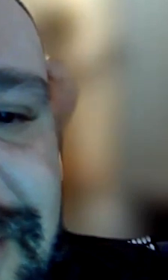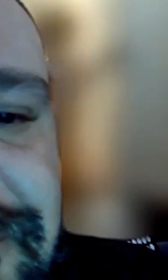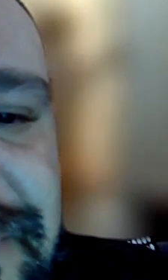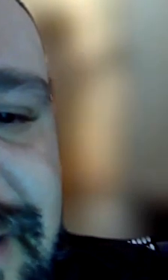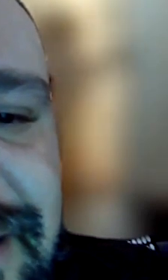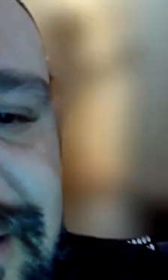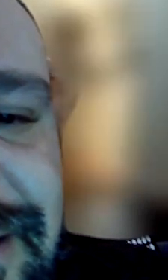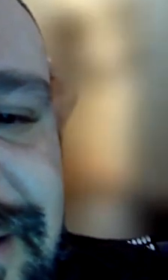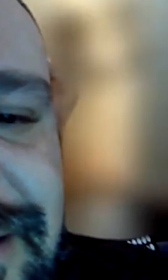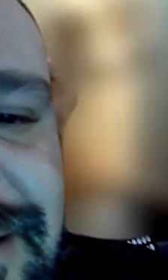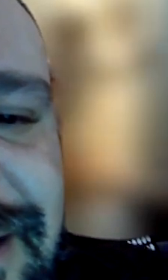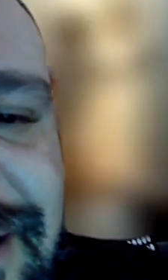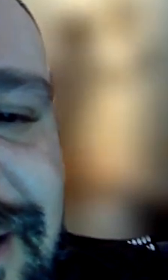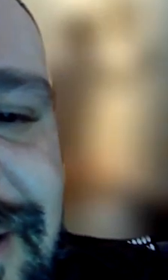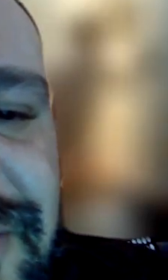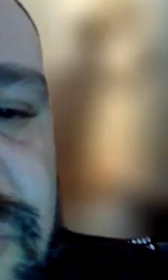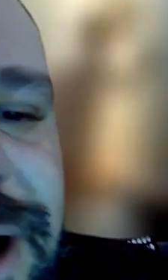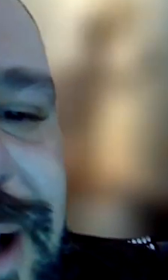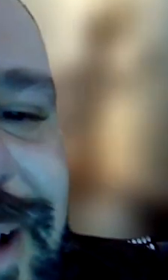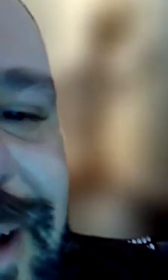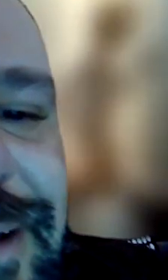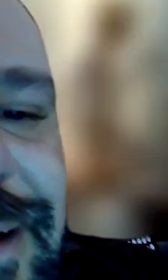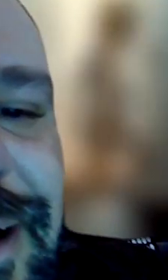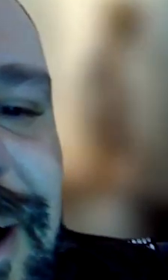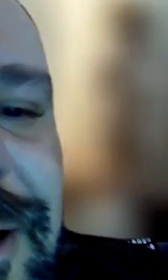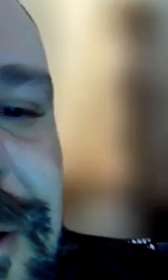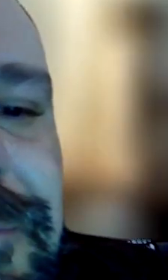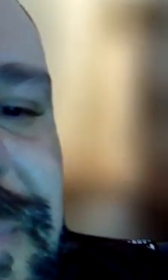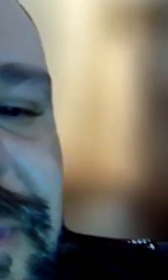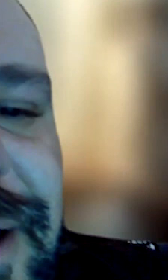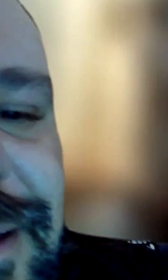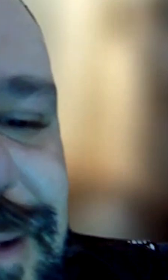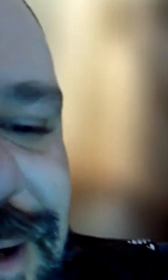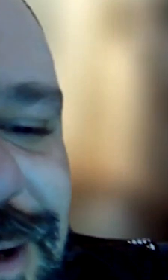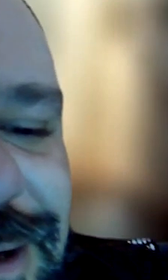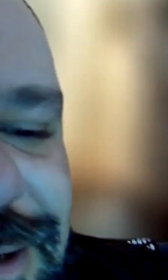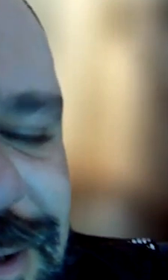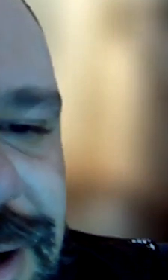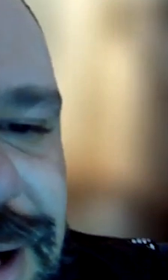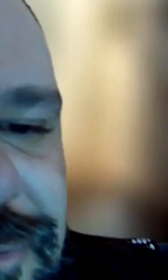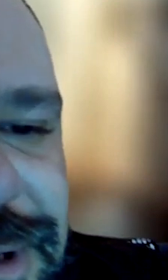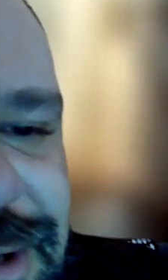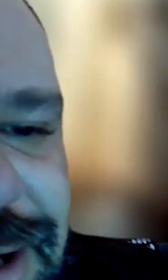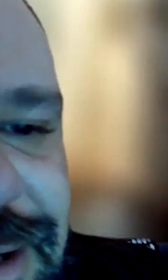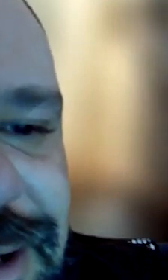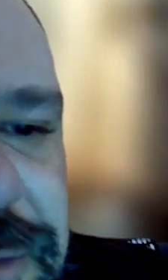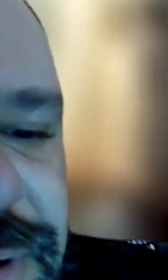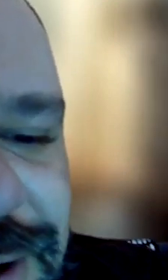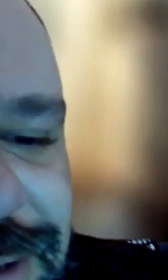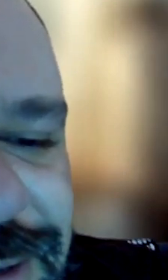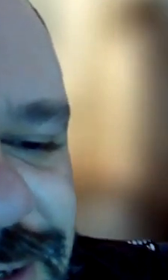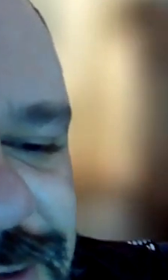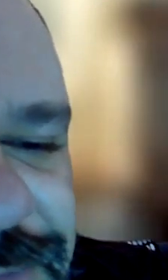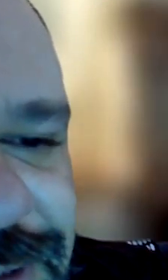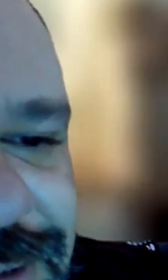work and live and it is -- I